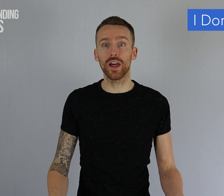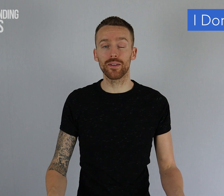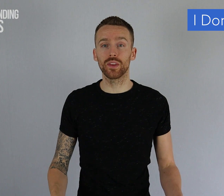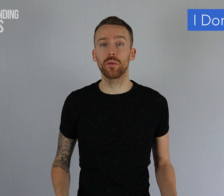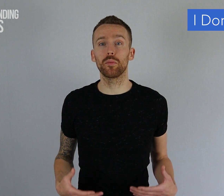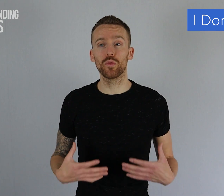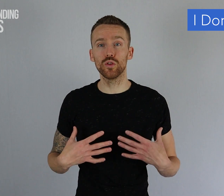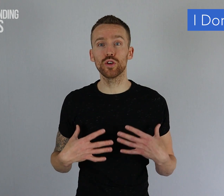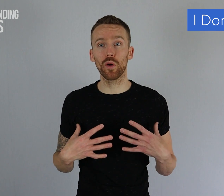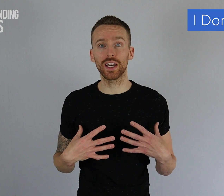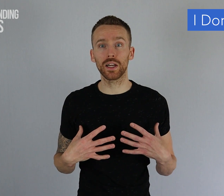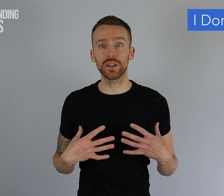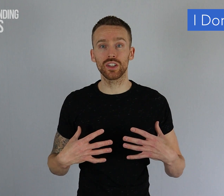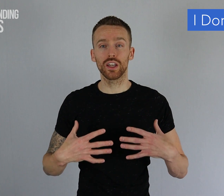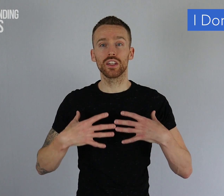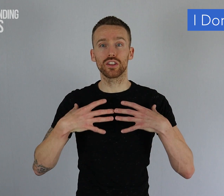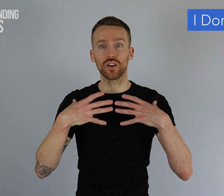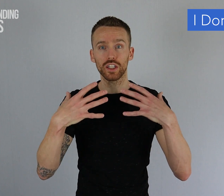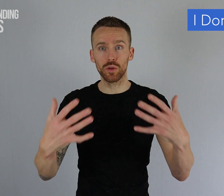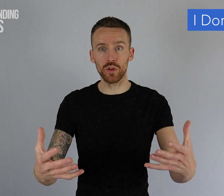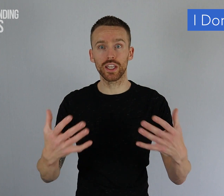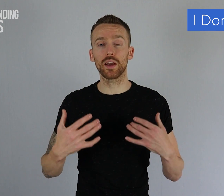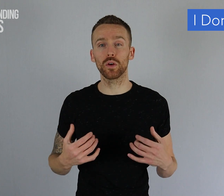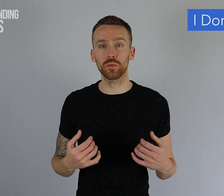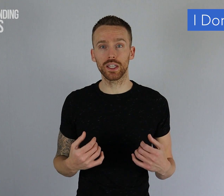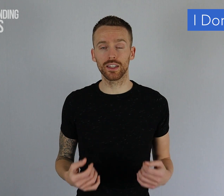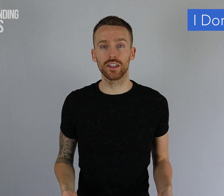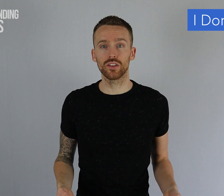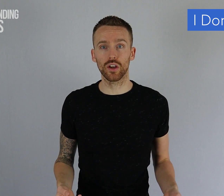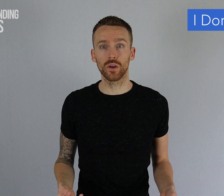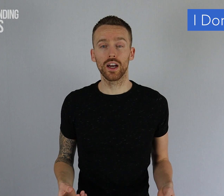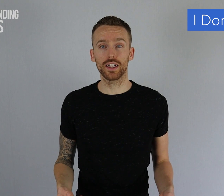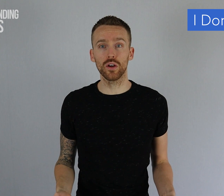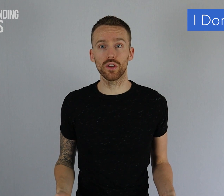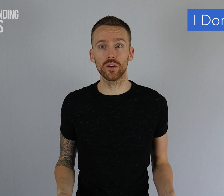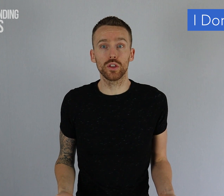Do that. Use your body language to try and communicate what you mean. So I don't know